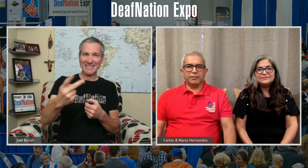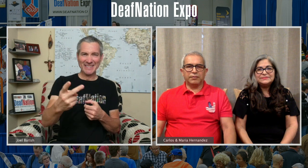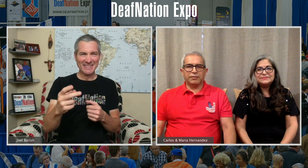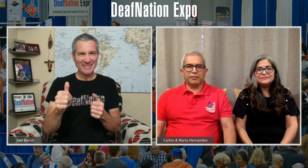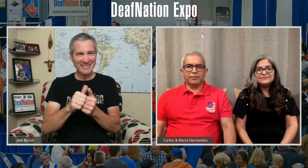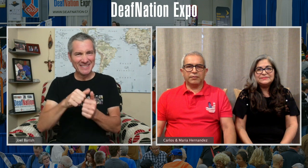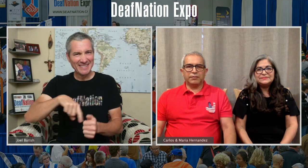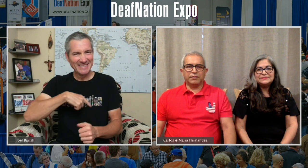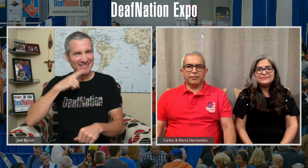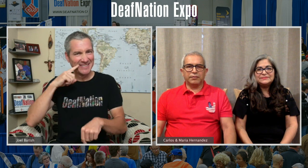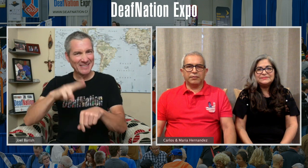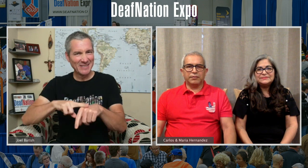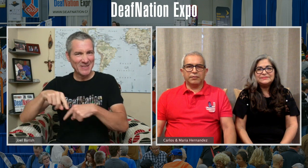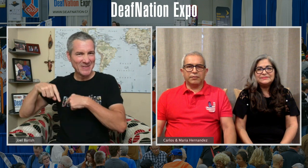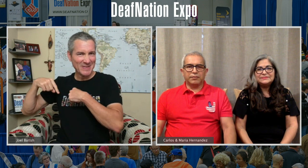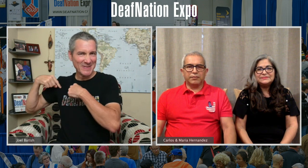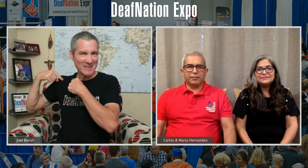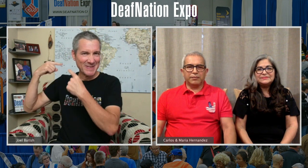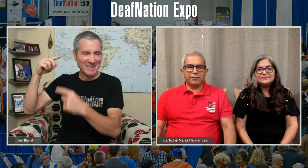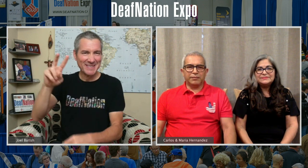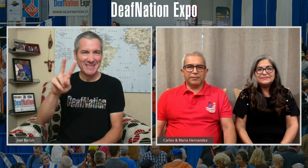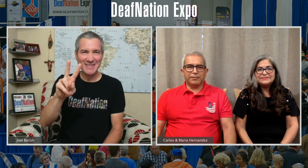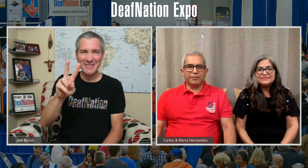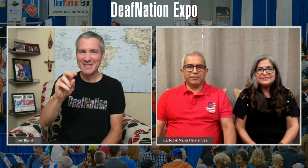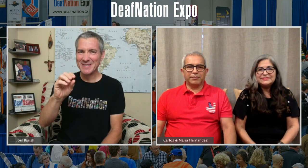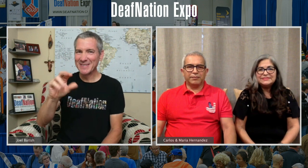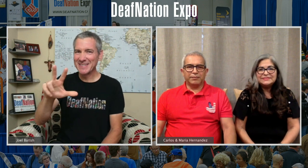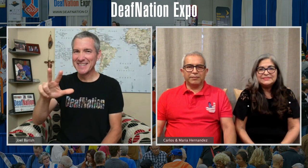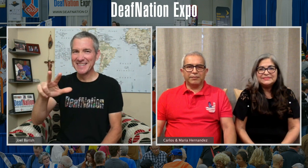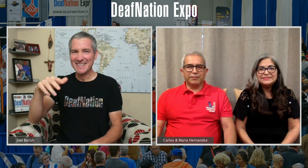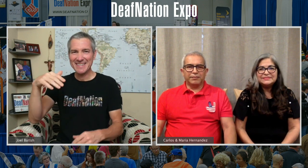You’ve been with DeafNation since 2003.